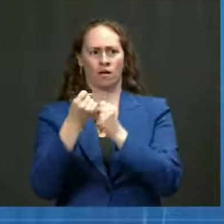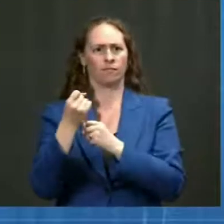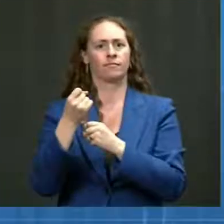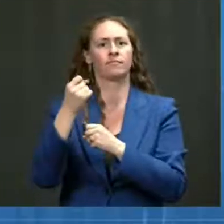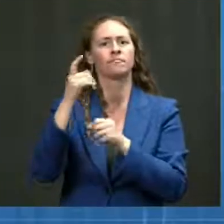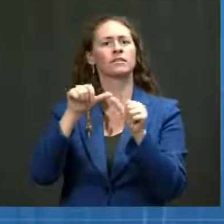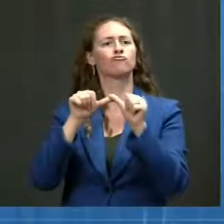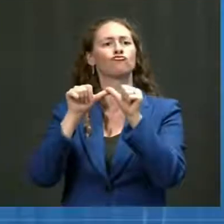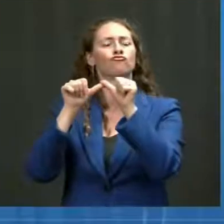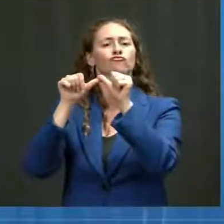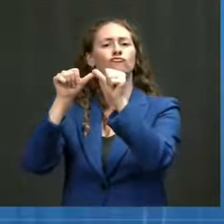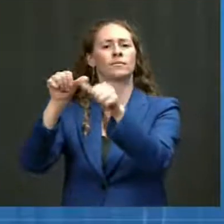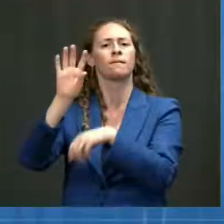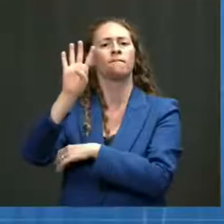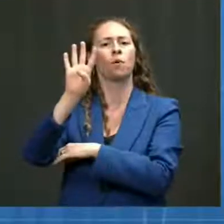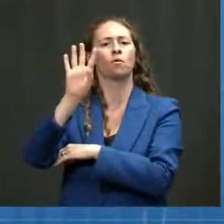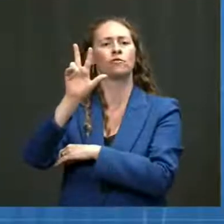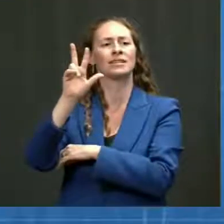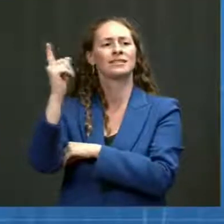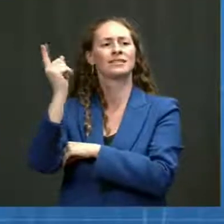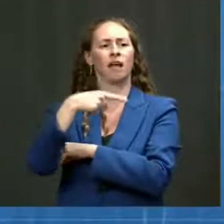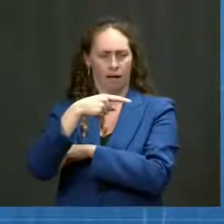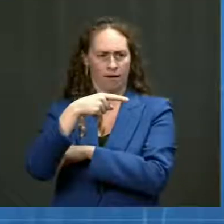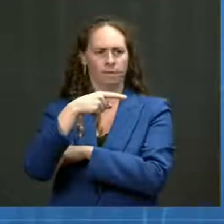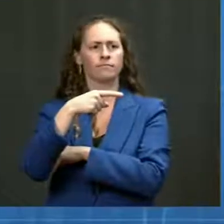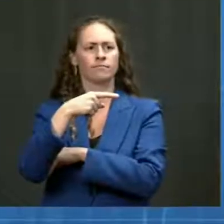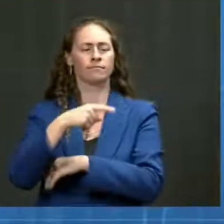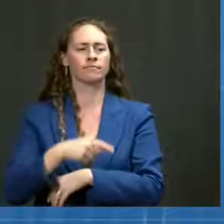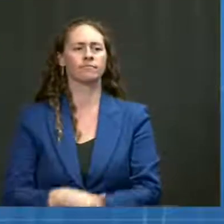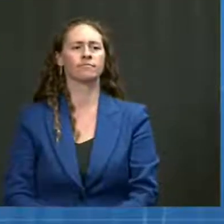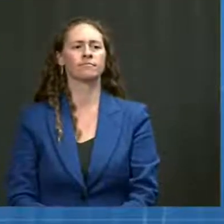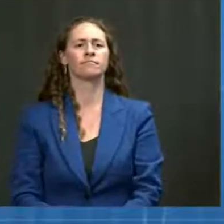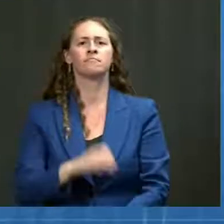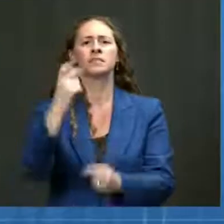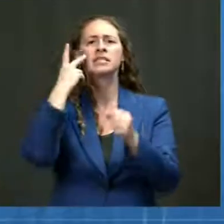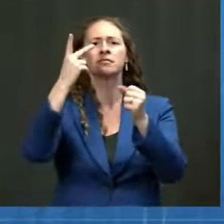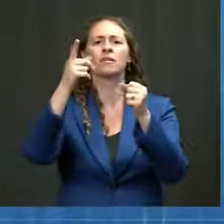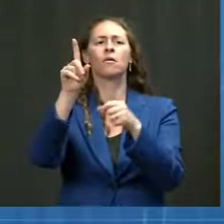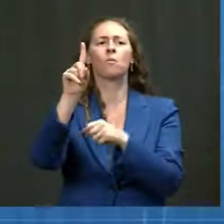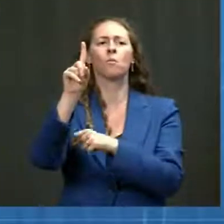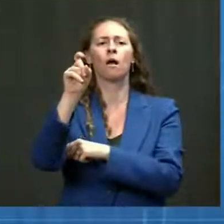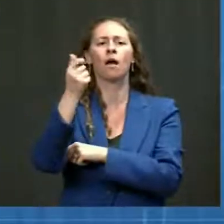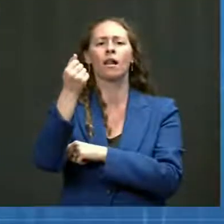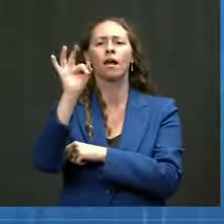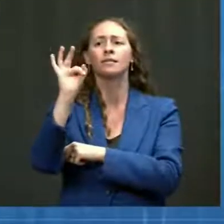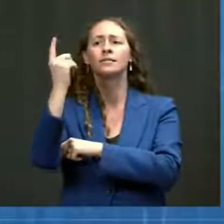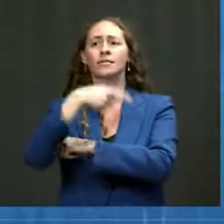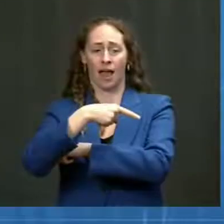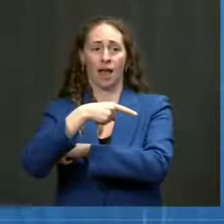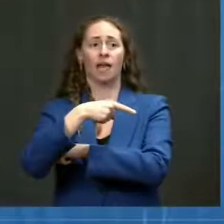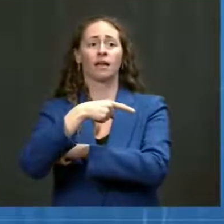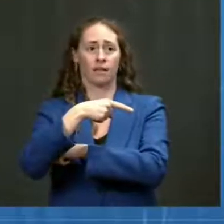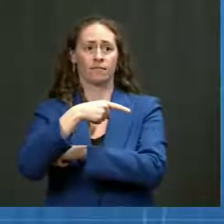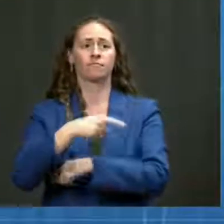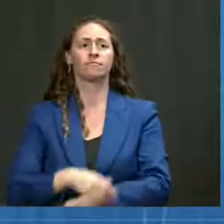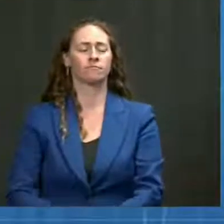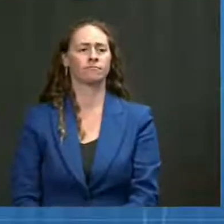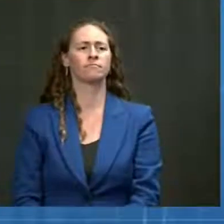ANTIBODIES GO UP AT 43 DAYS.